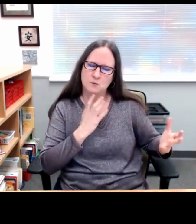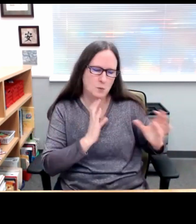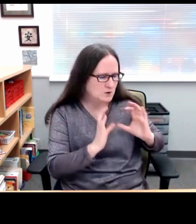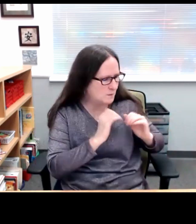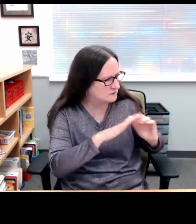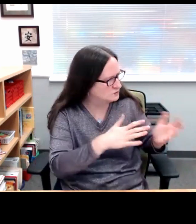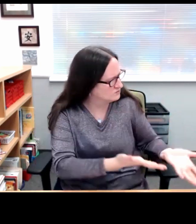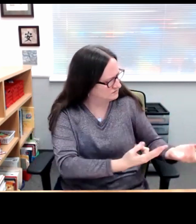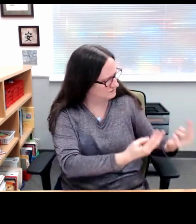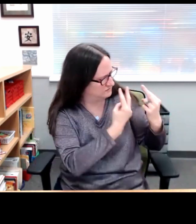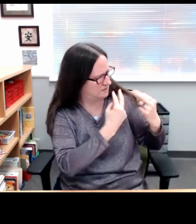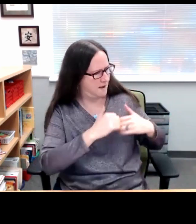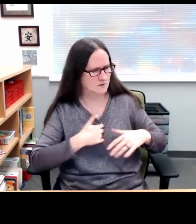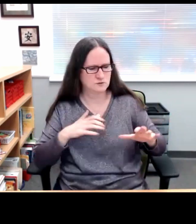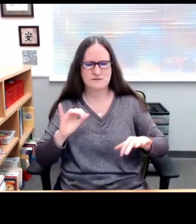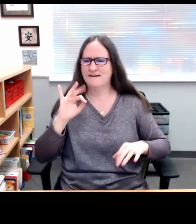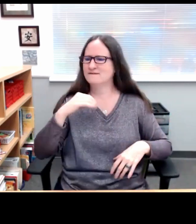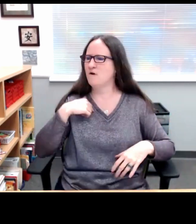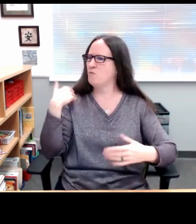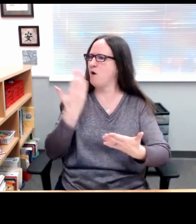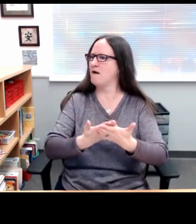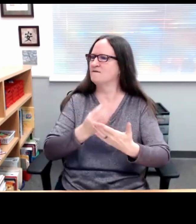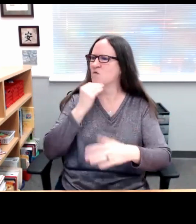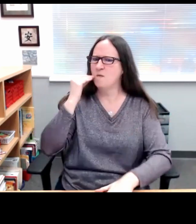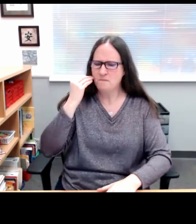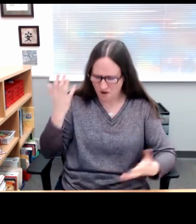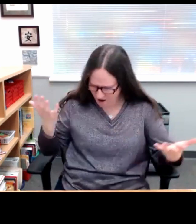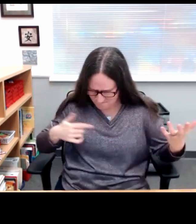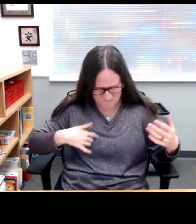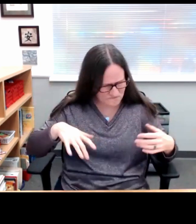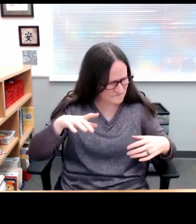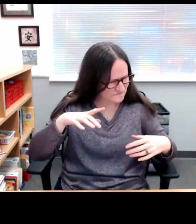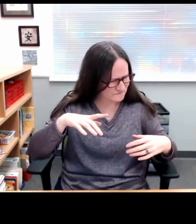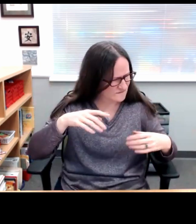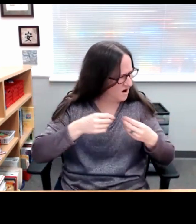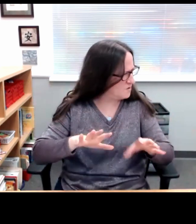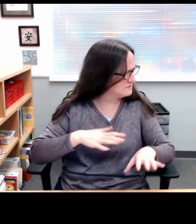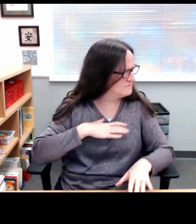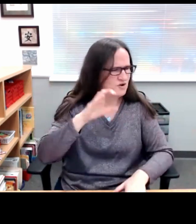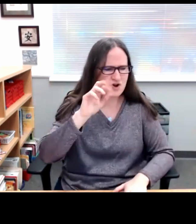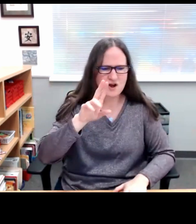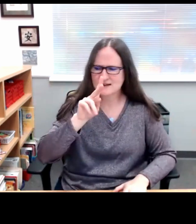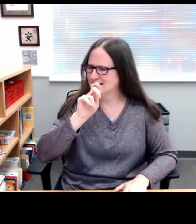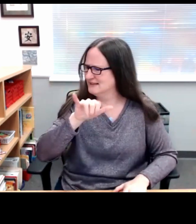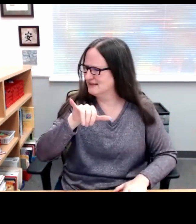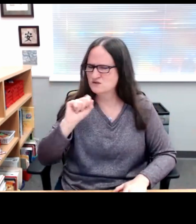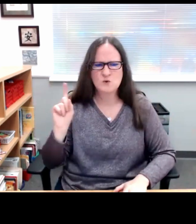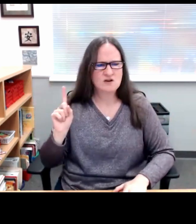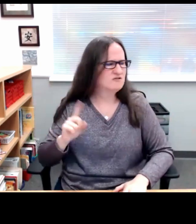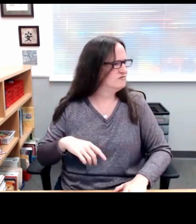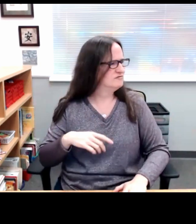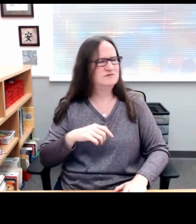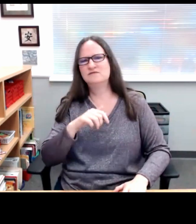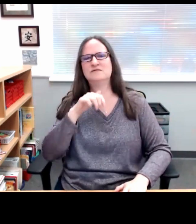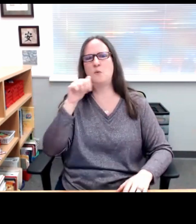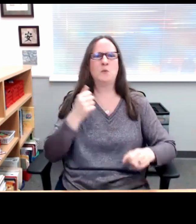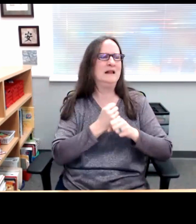Just accept that and move forward. Continue to communicate. If you get home and can't find